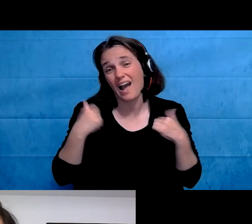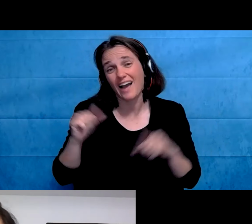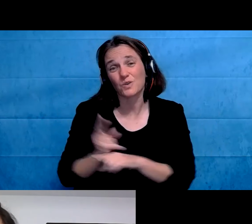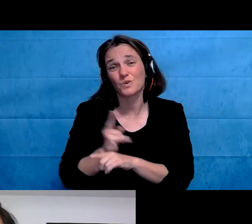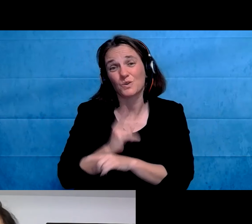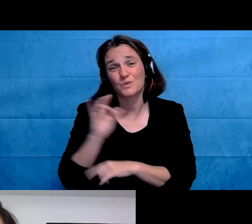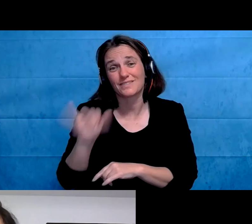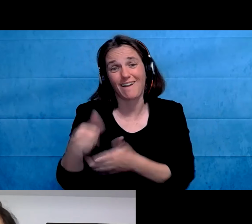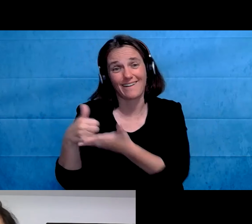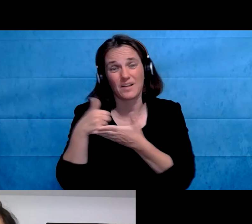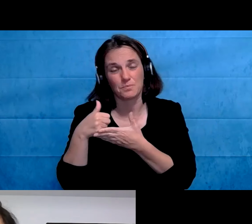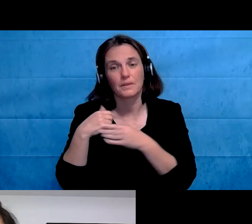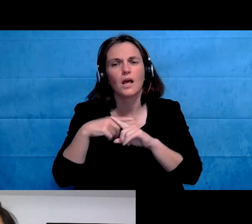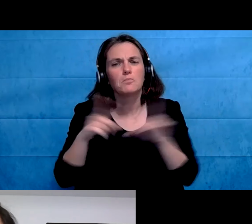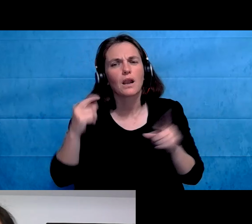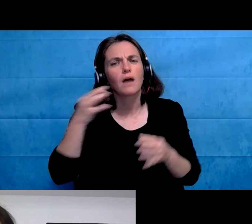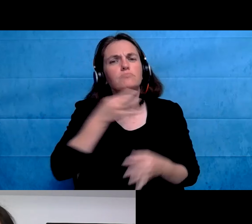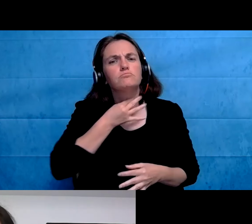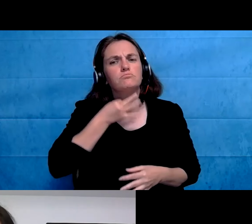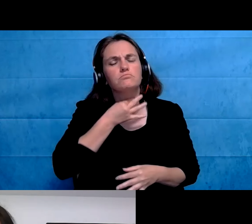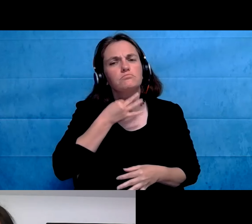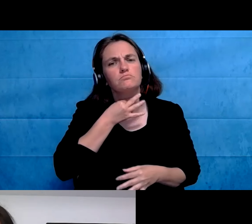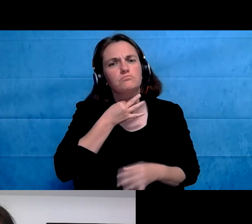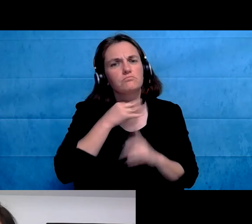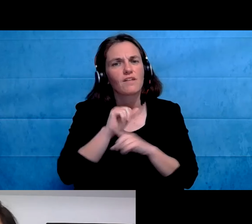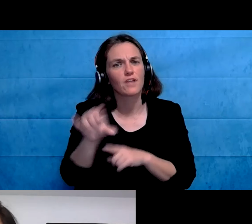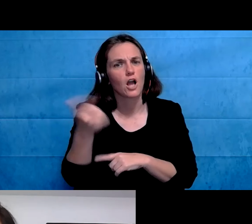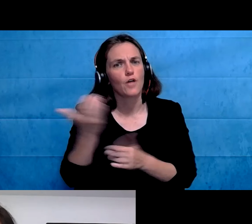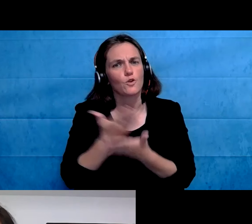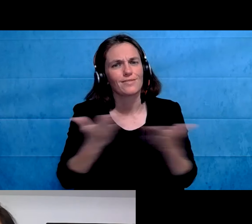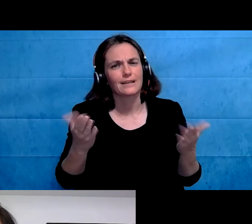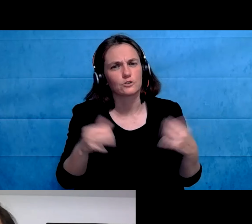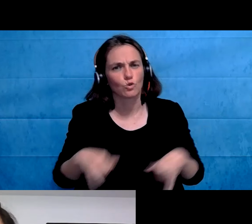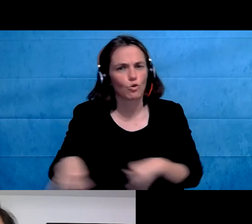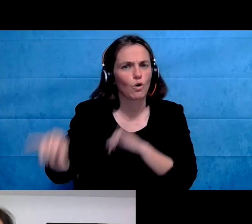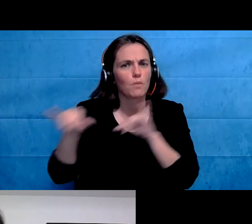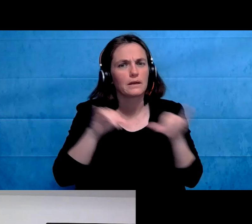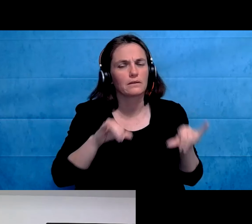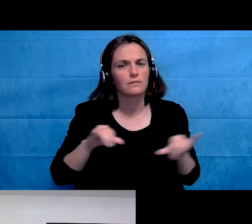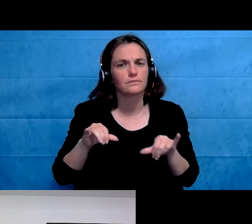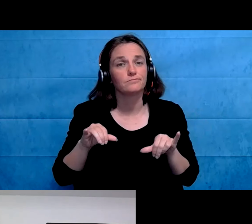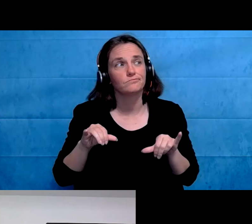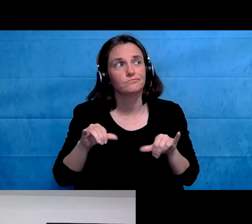but also wondering if there are other things that are common sort of problematic things